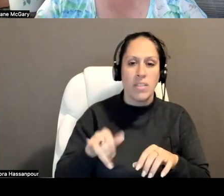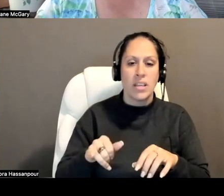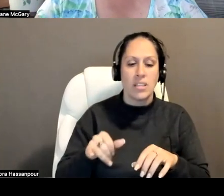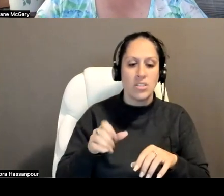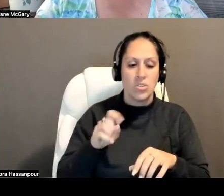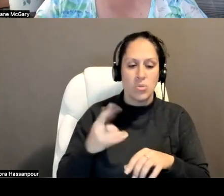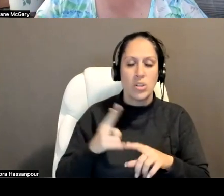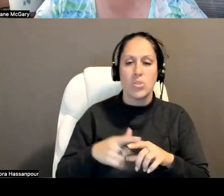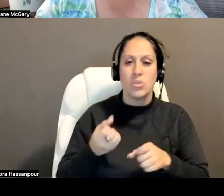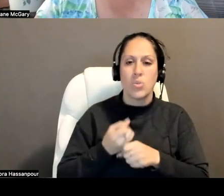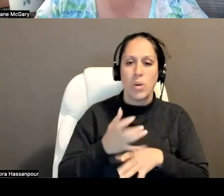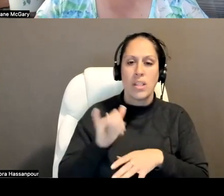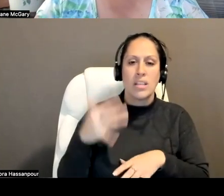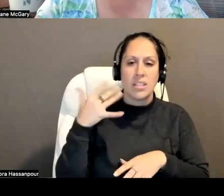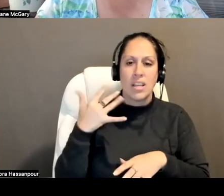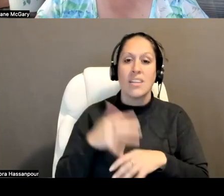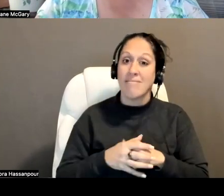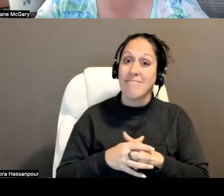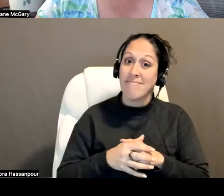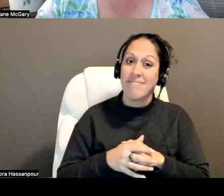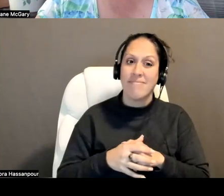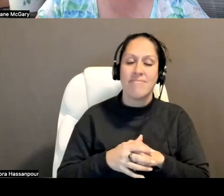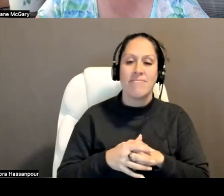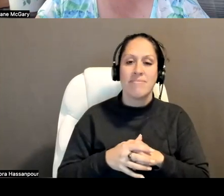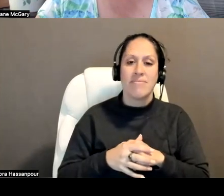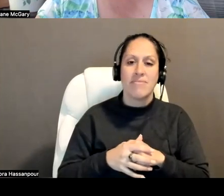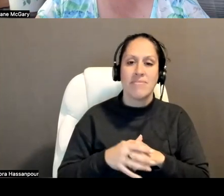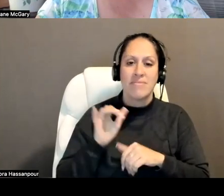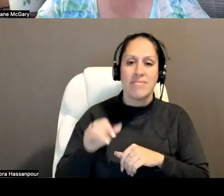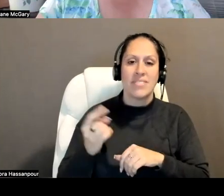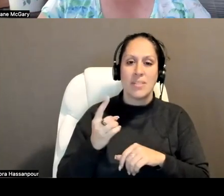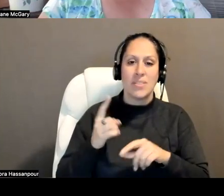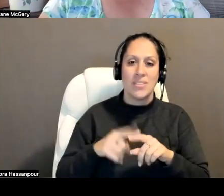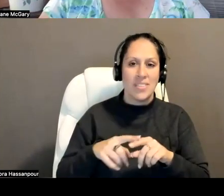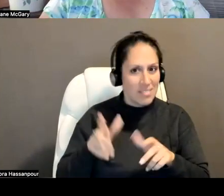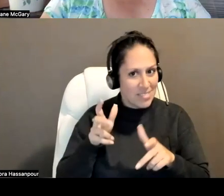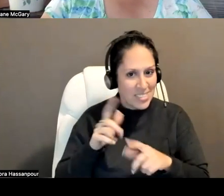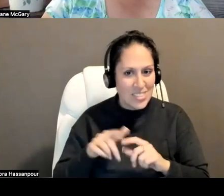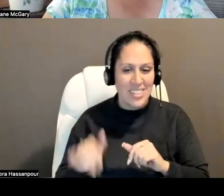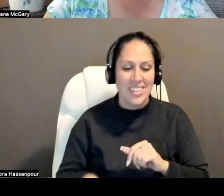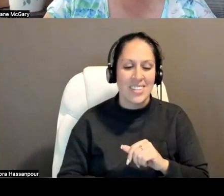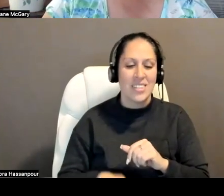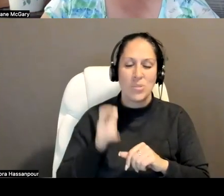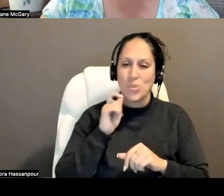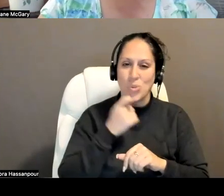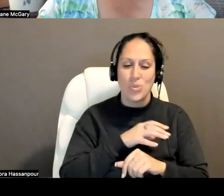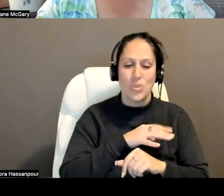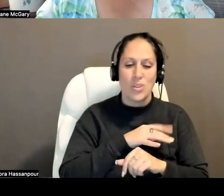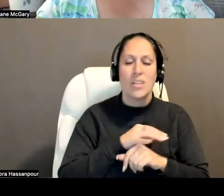that sound. Yeah, that's something to listen up to! Oh yes, it was very cool, almost like